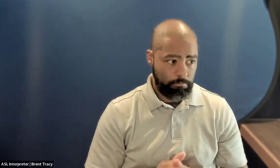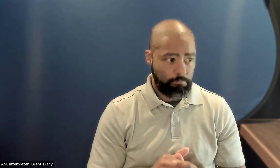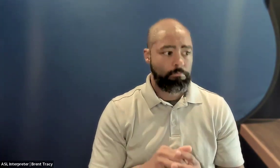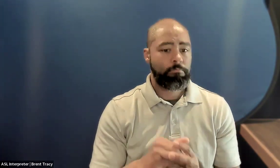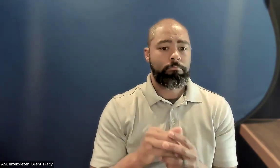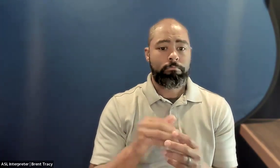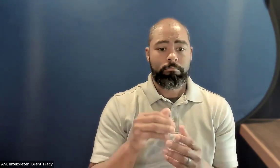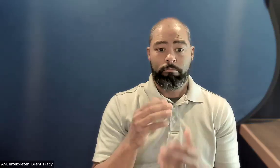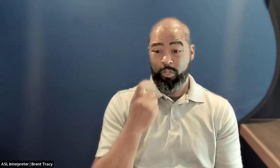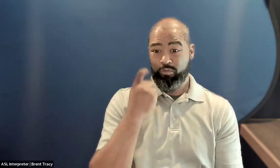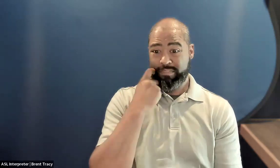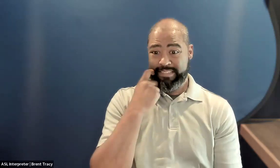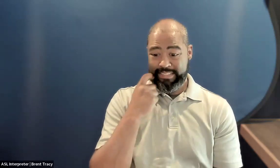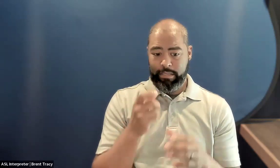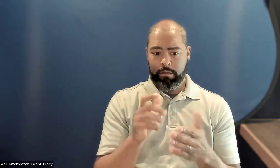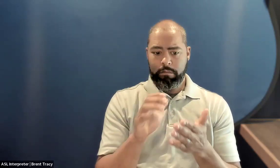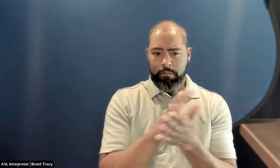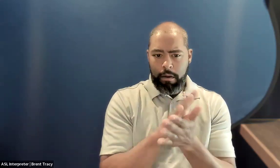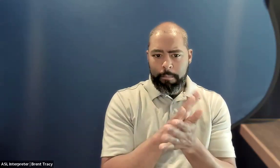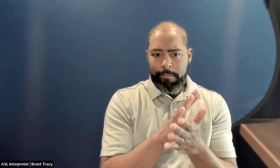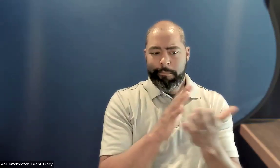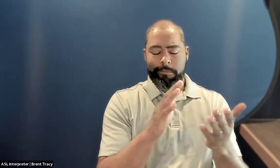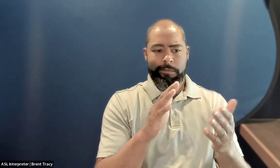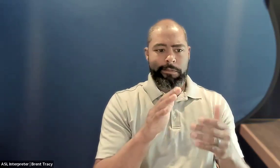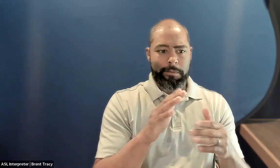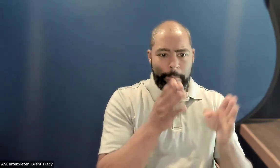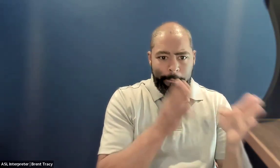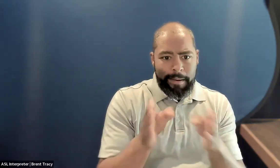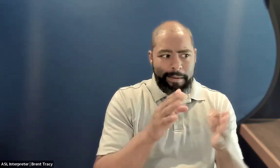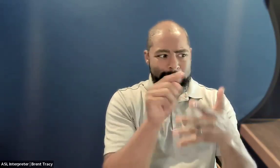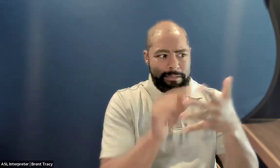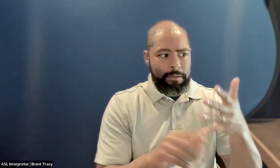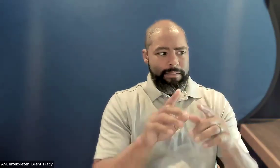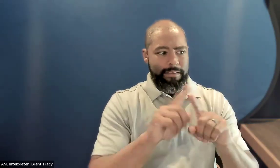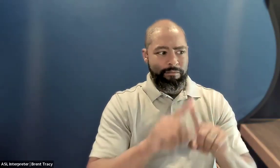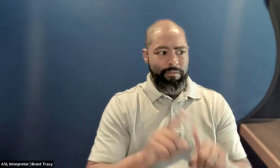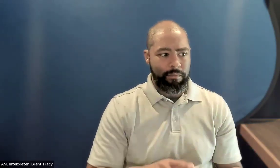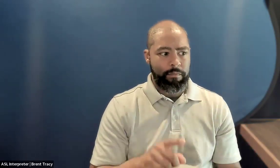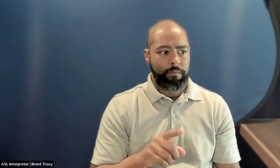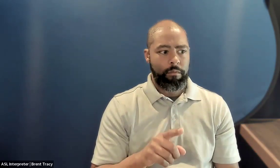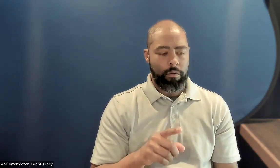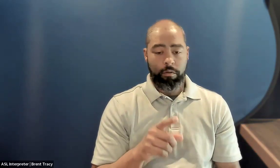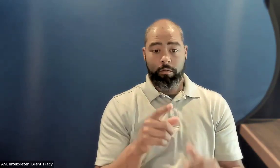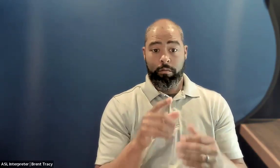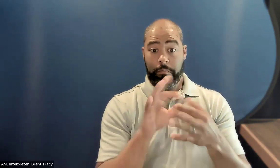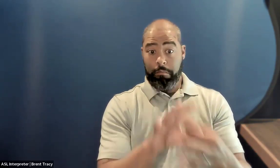recent planning documents. And if those changes are proposed that will be discussed in future stakeholder meetings.